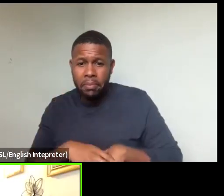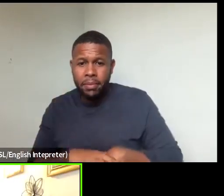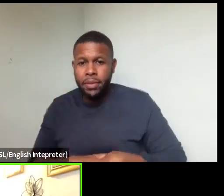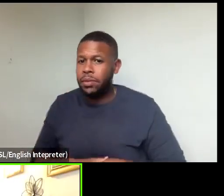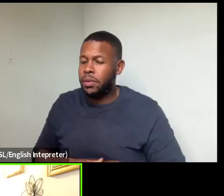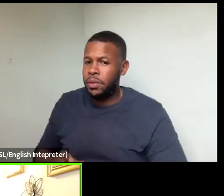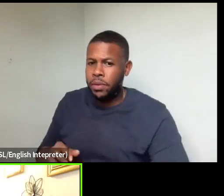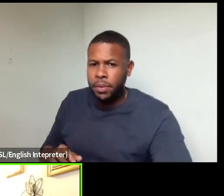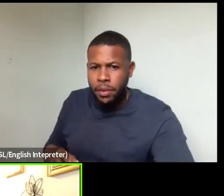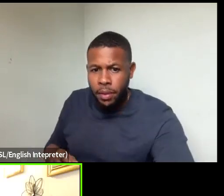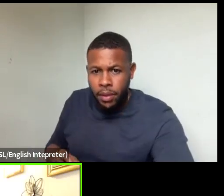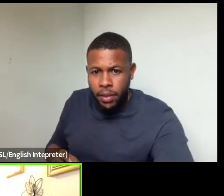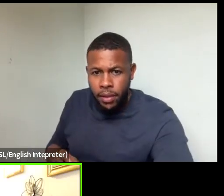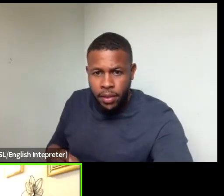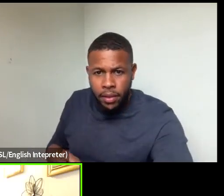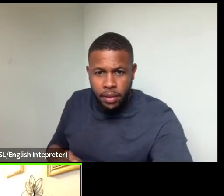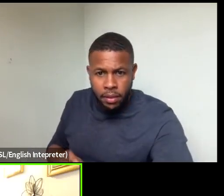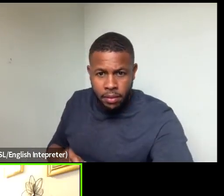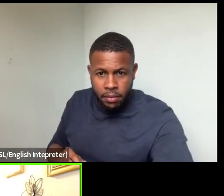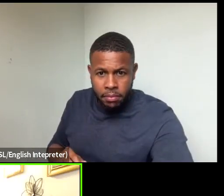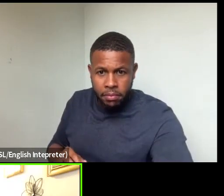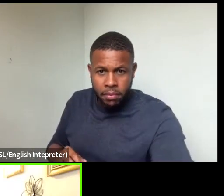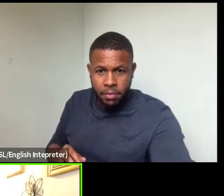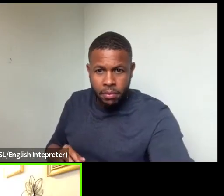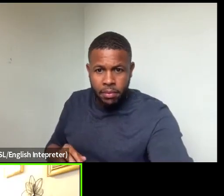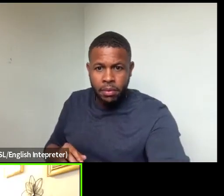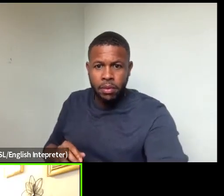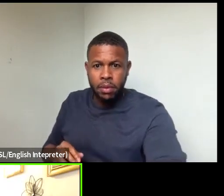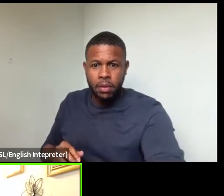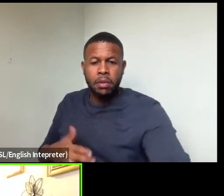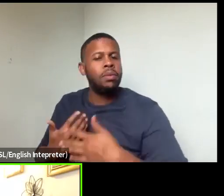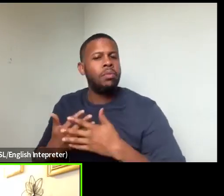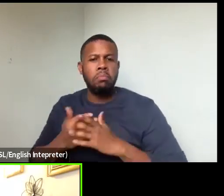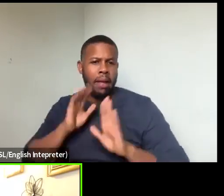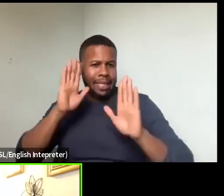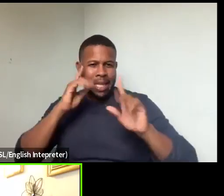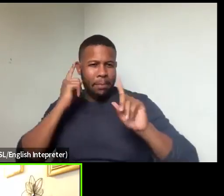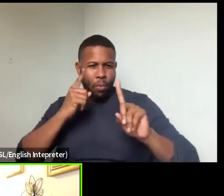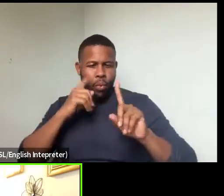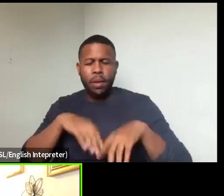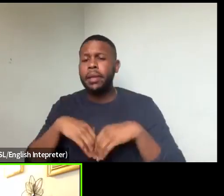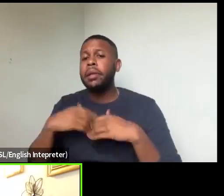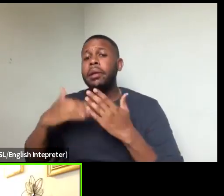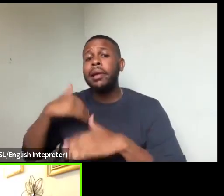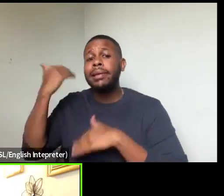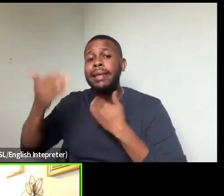Congressional decision. I wouldn't say with 100% certainty that it is gone. I would not be